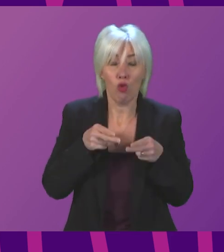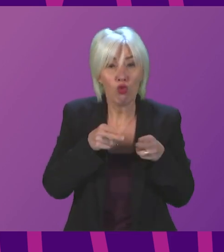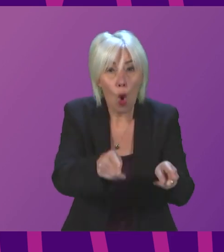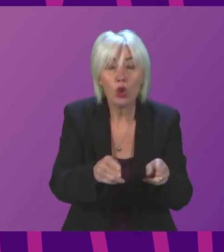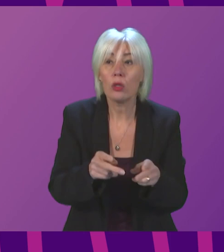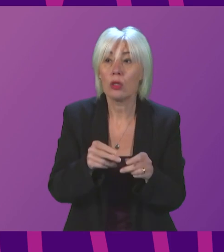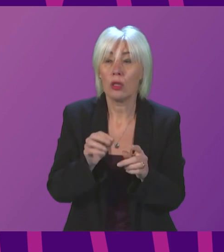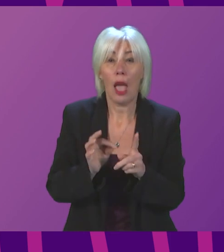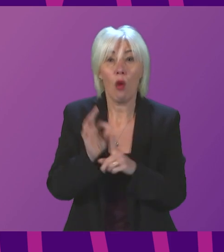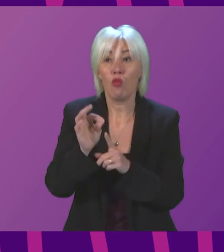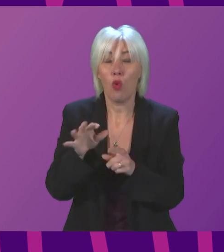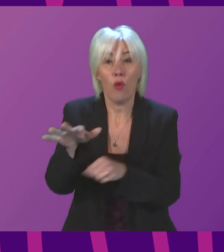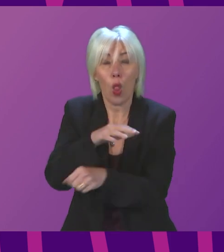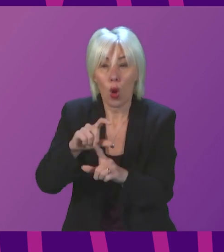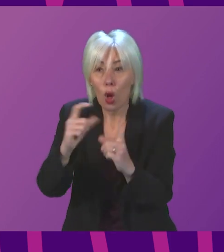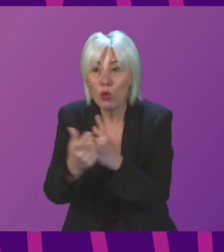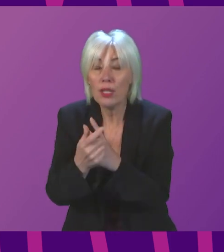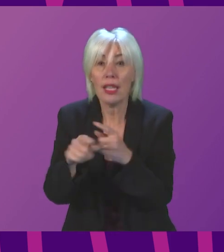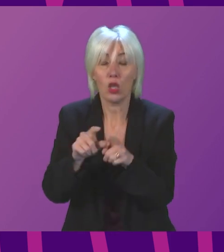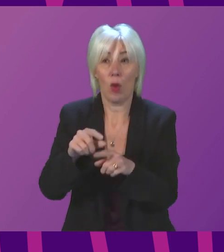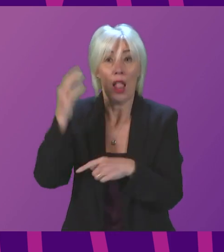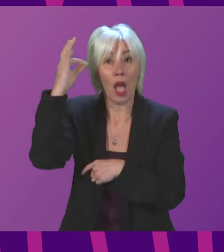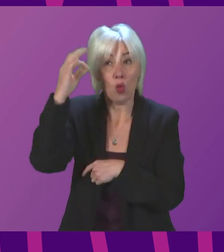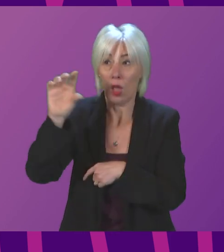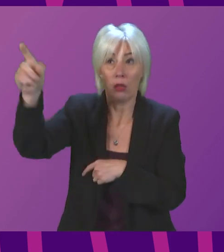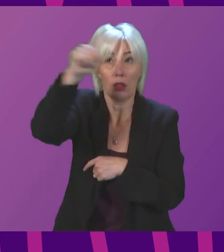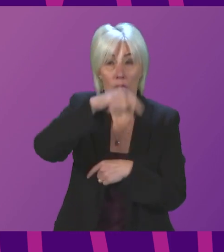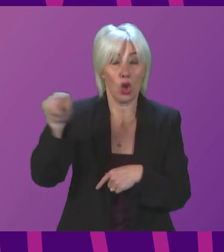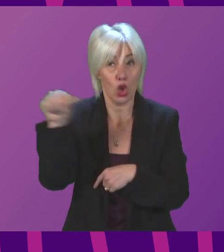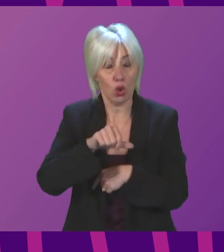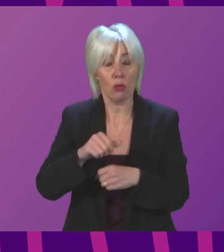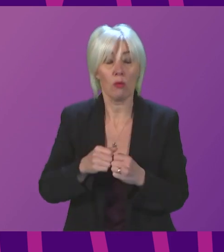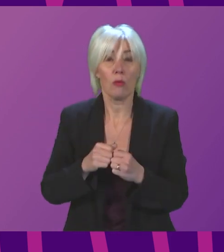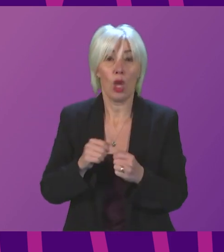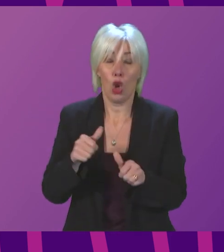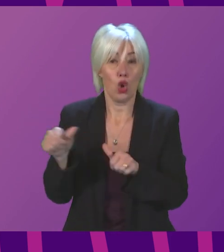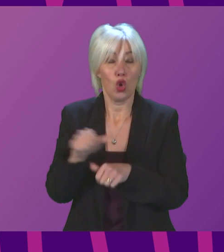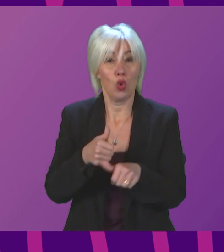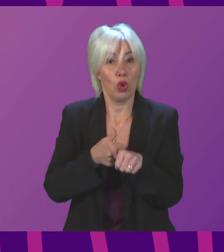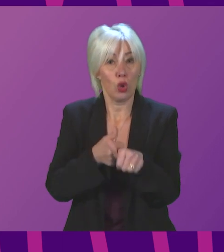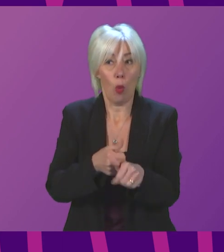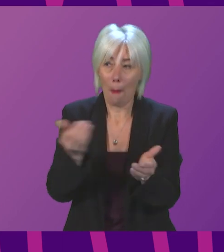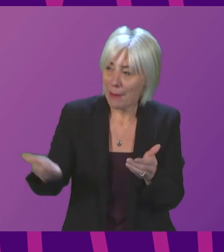local government a fair share; and which supports businesses to create Scottish jobs and provide